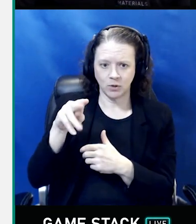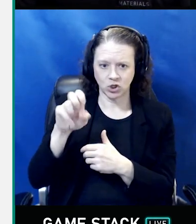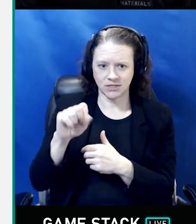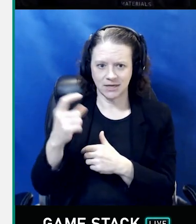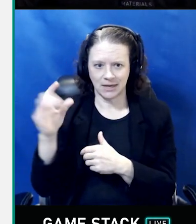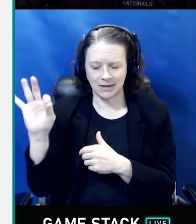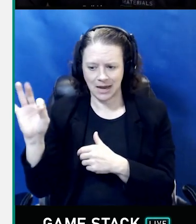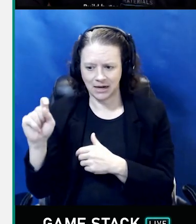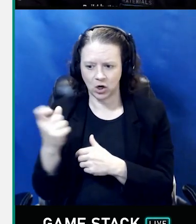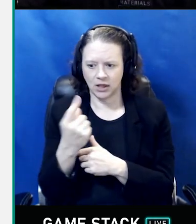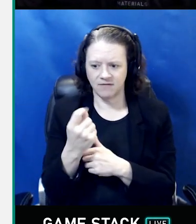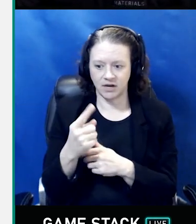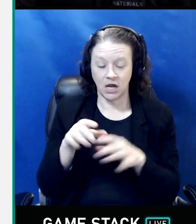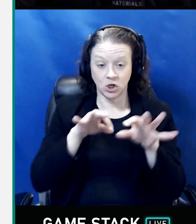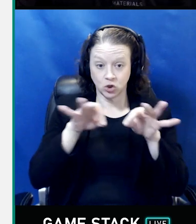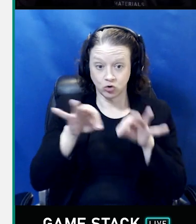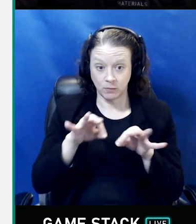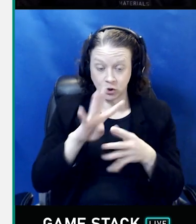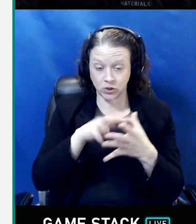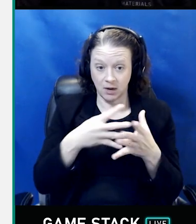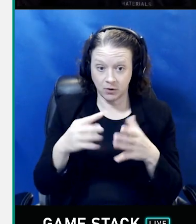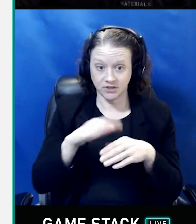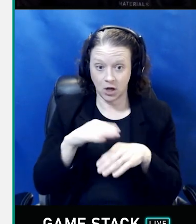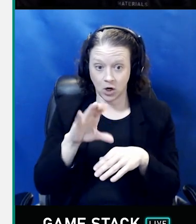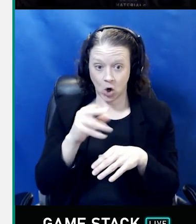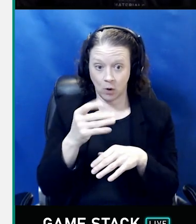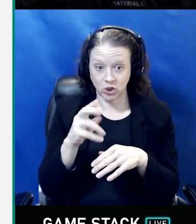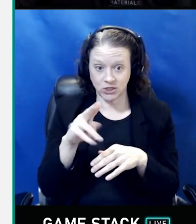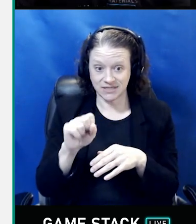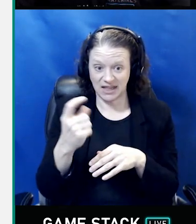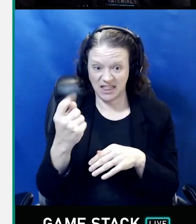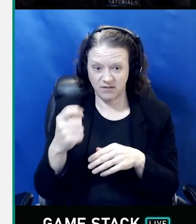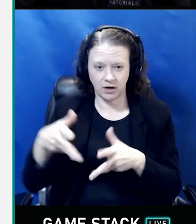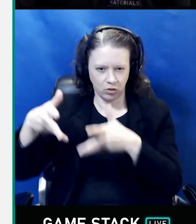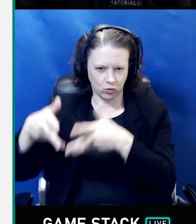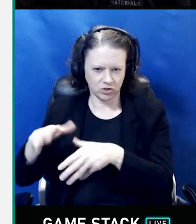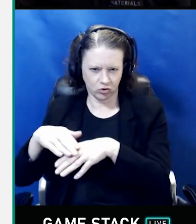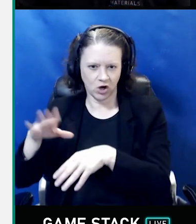And finally and this is one I didn't mention, in addition to supporting derivatives on compute,